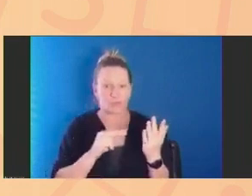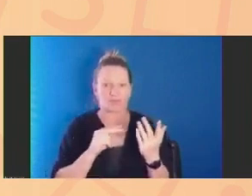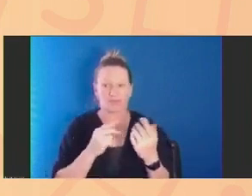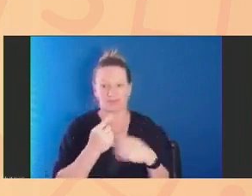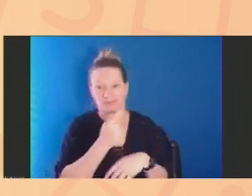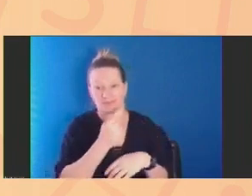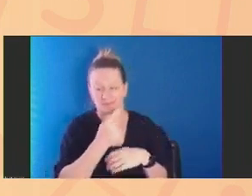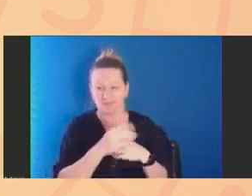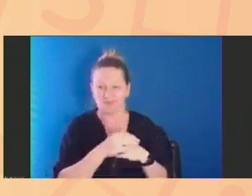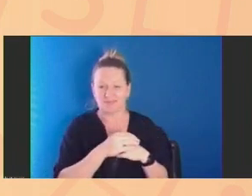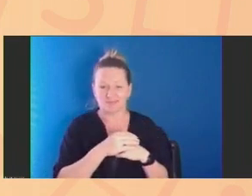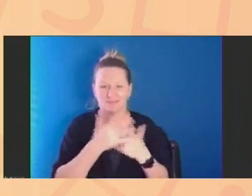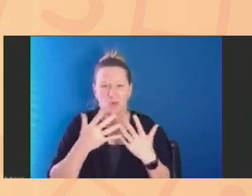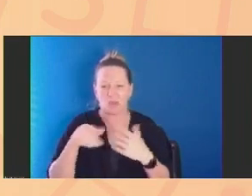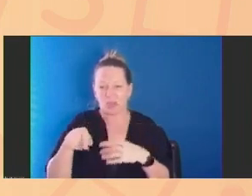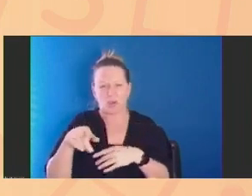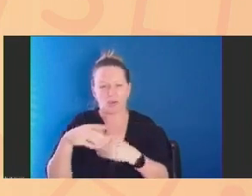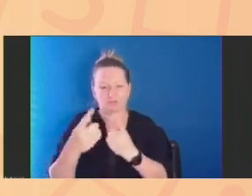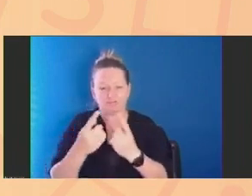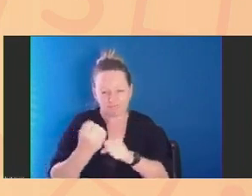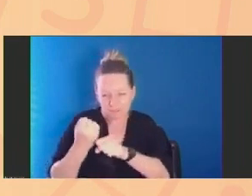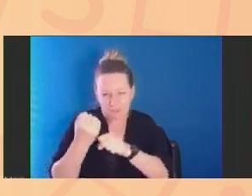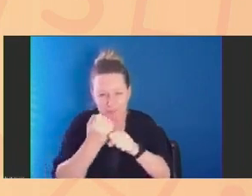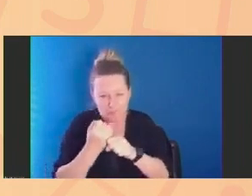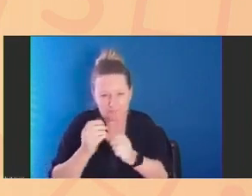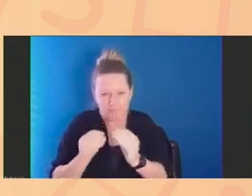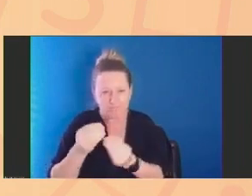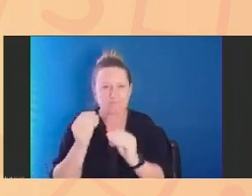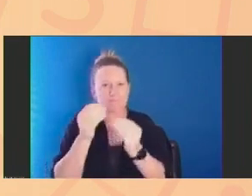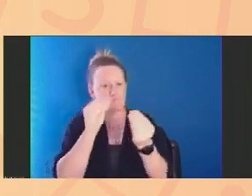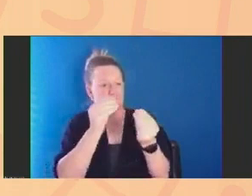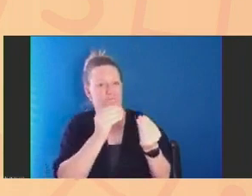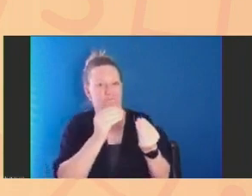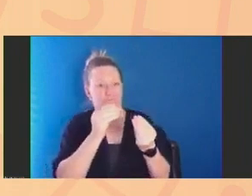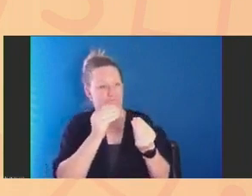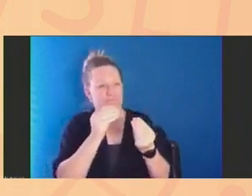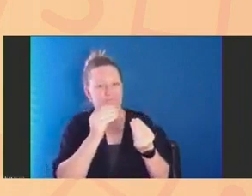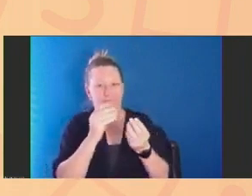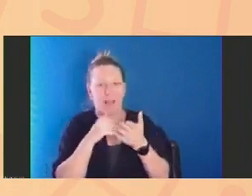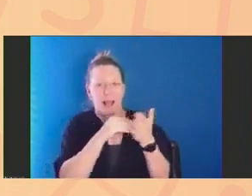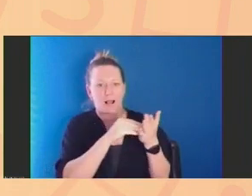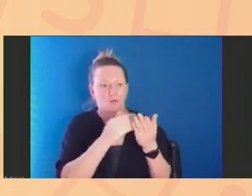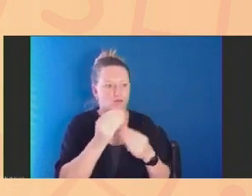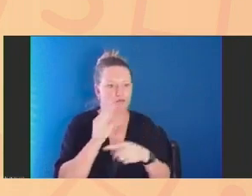a story rather than just reading a story. We can actually sit down and, you know,